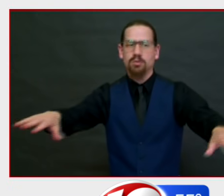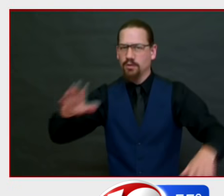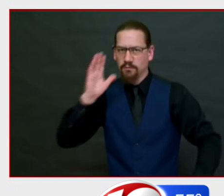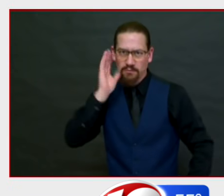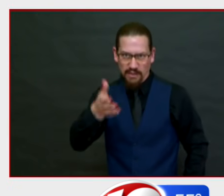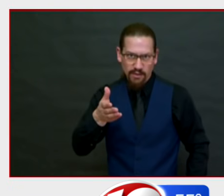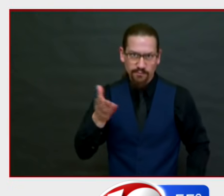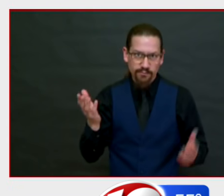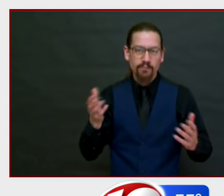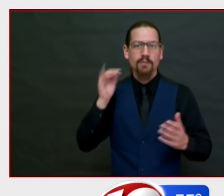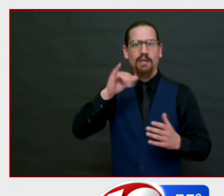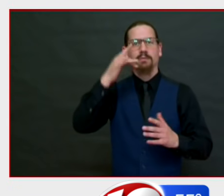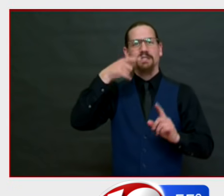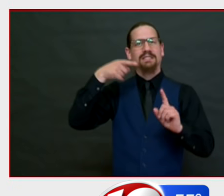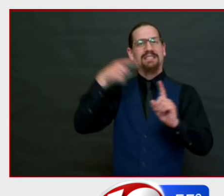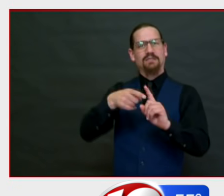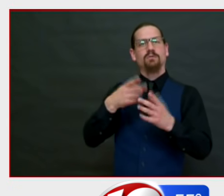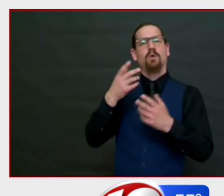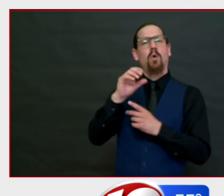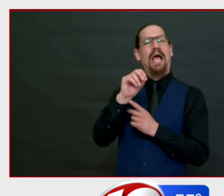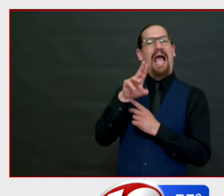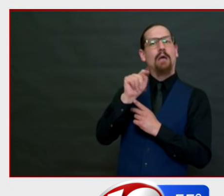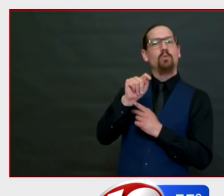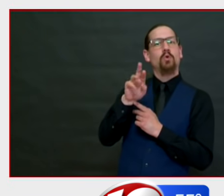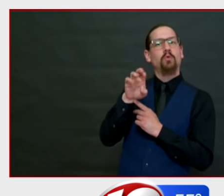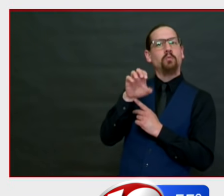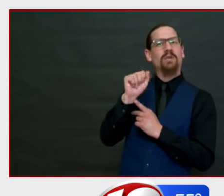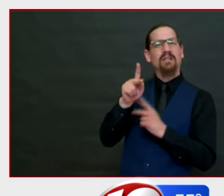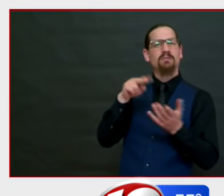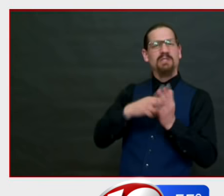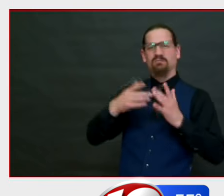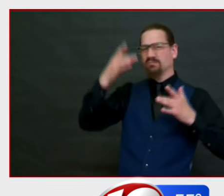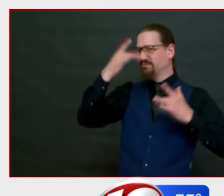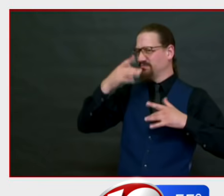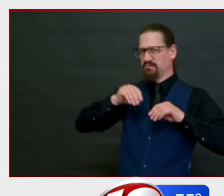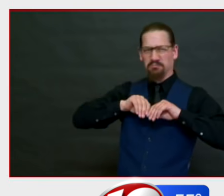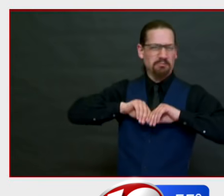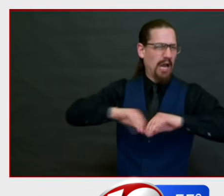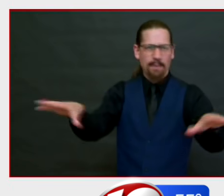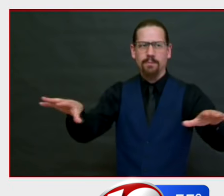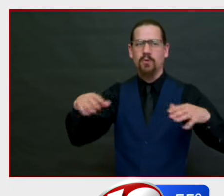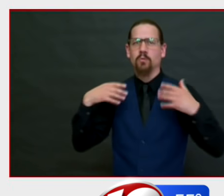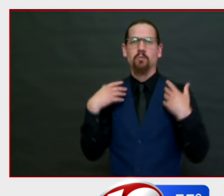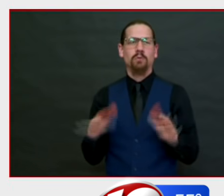INTO TROUBLE. THAT IS WHAT WE HAVE TO WORK HARD TO AVOID.